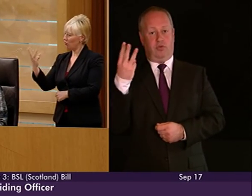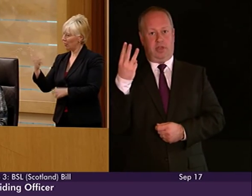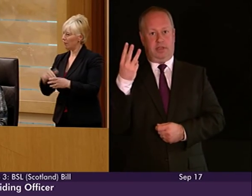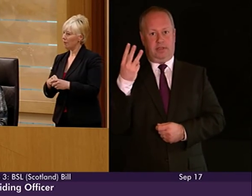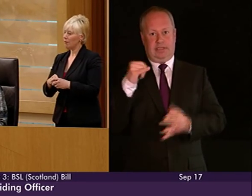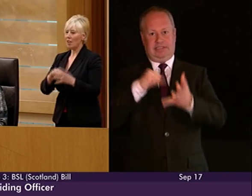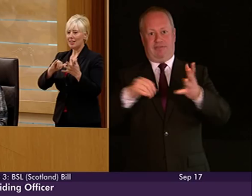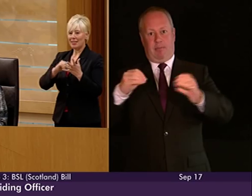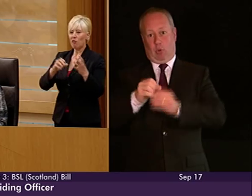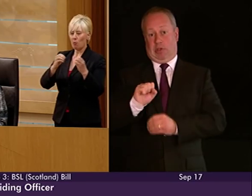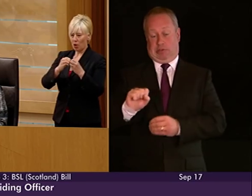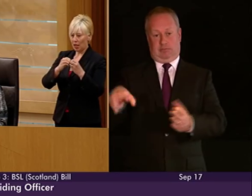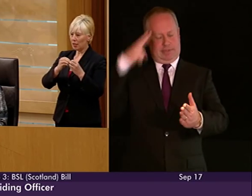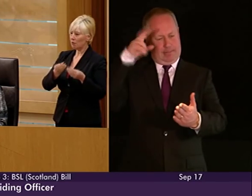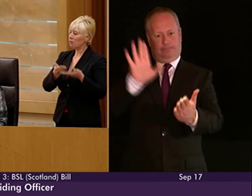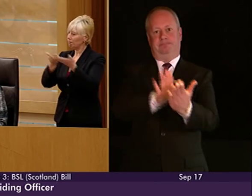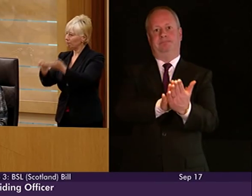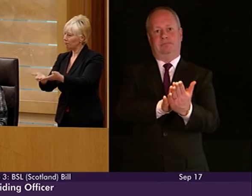of Sarah Boyack, which seeks to amend motion